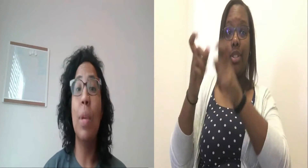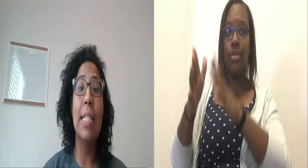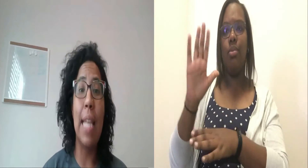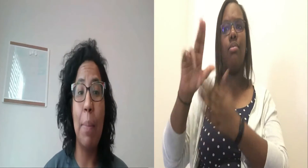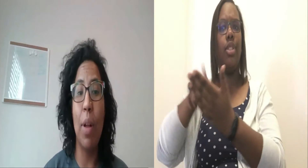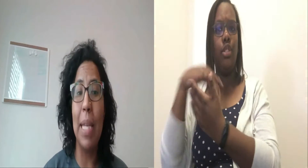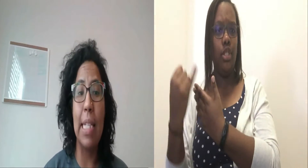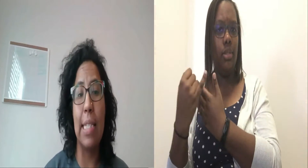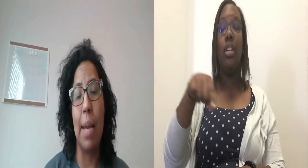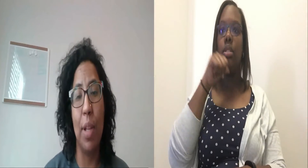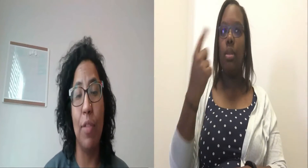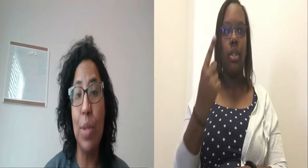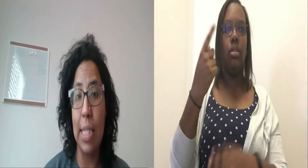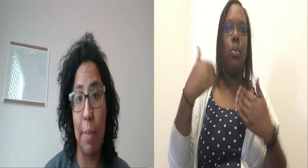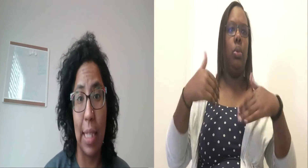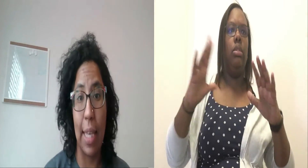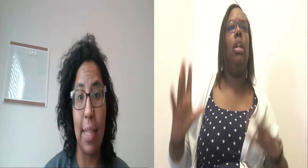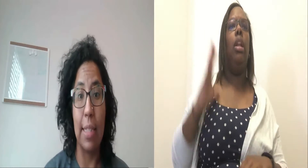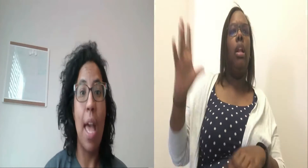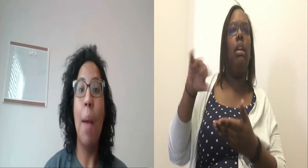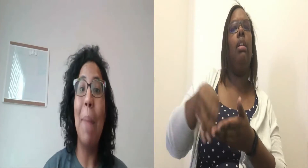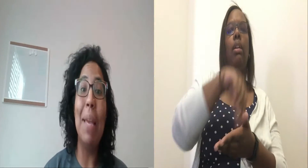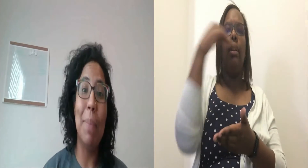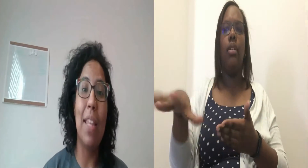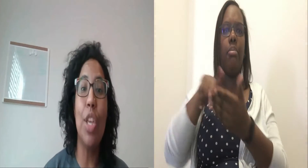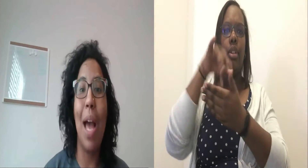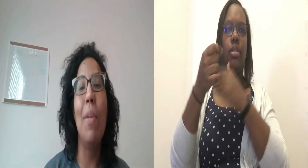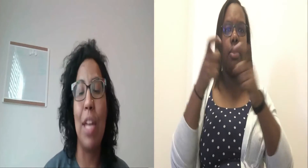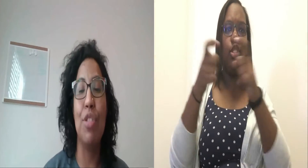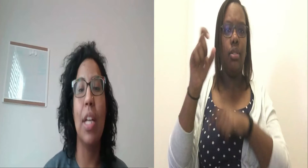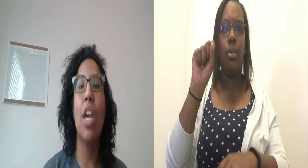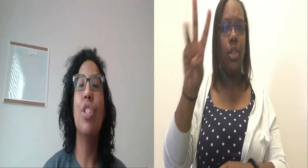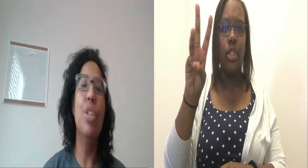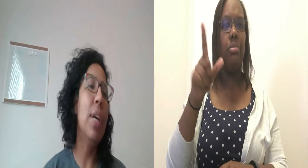an example a basic example of using something like this might be that you have a metric to